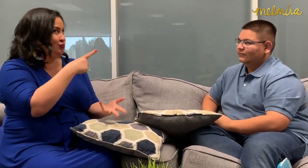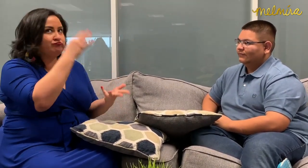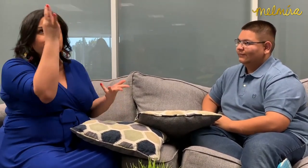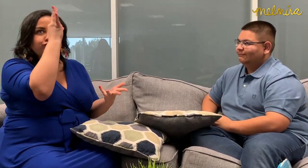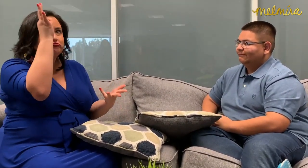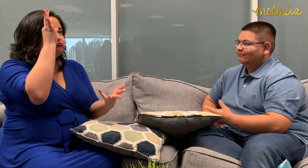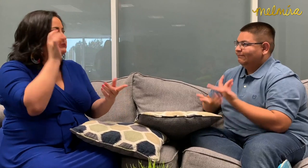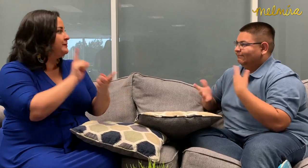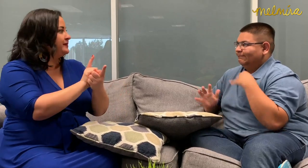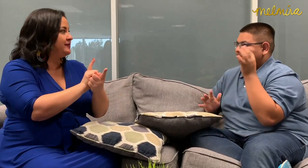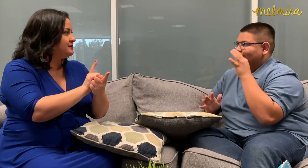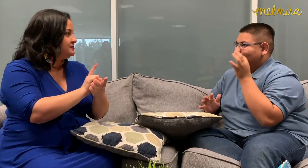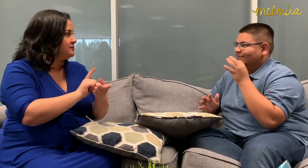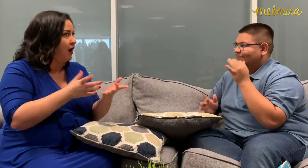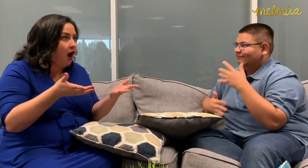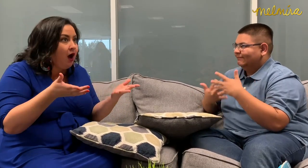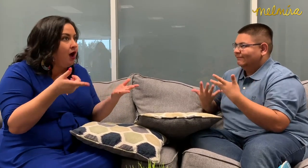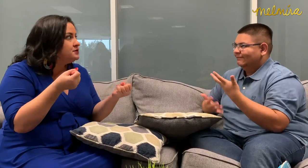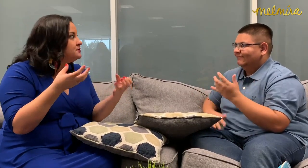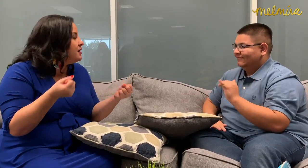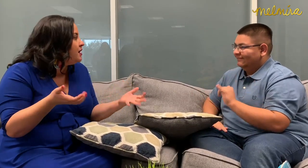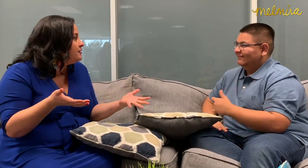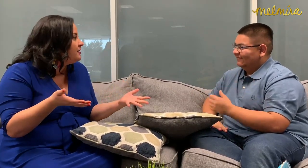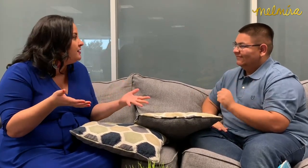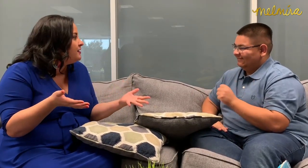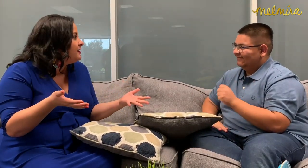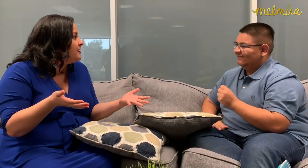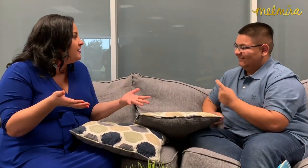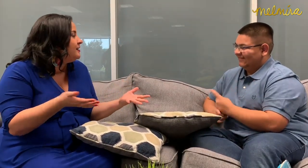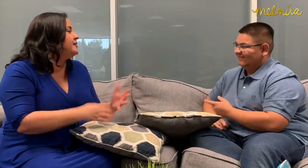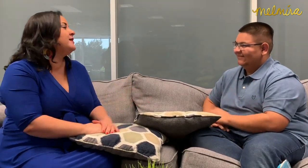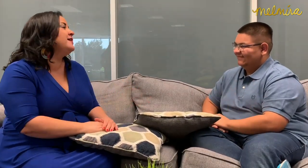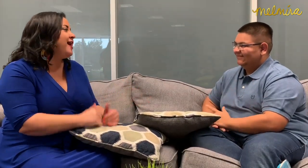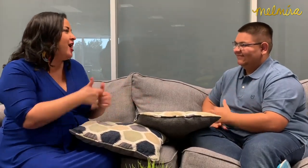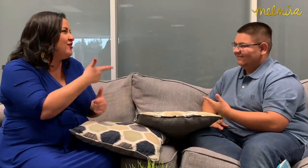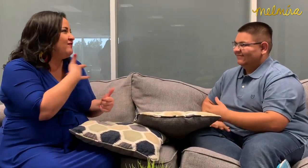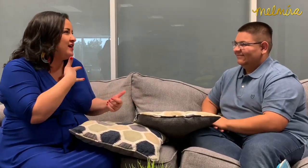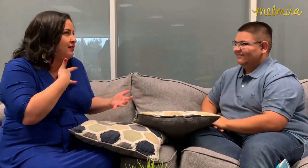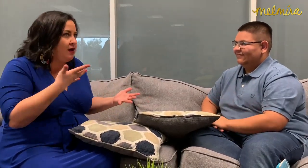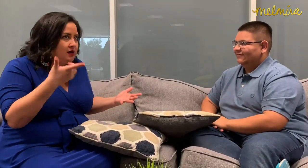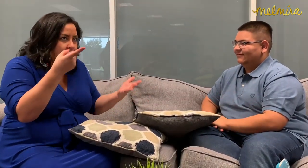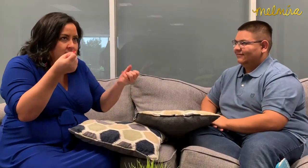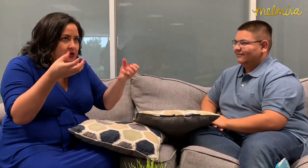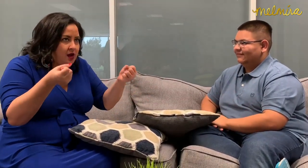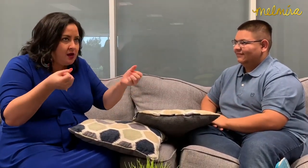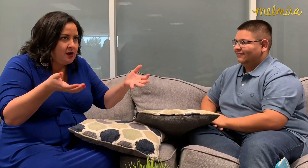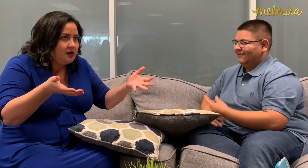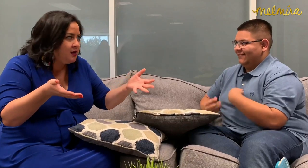or did you've no idea when you met them? I've had no idea. They could sign?! Yeah, that's right. How did you feel when you saw them signing?